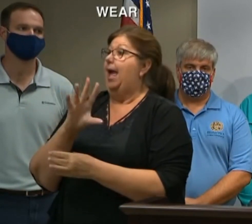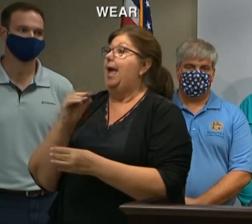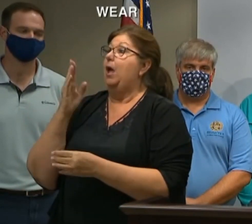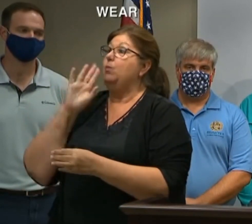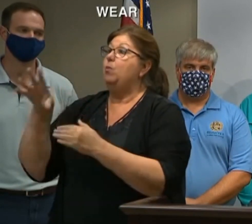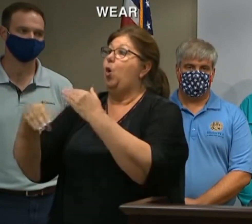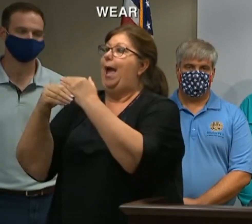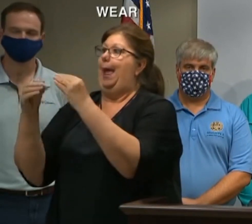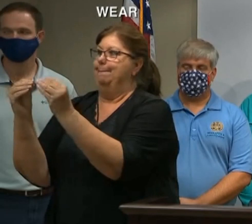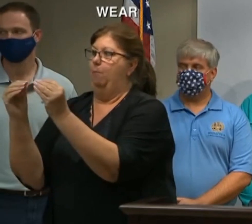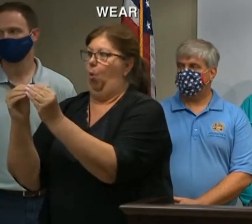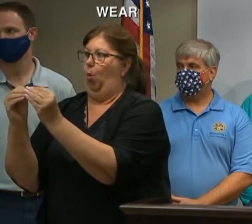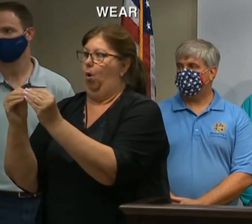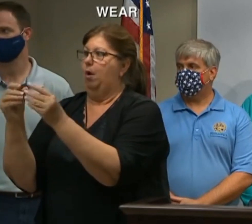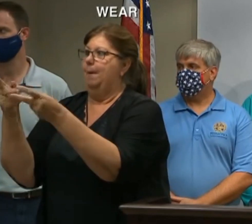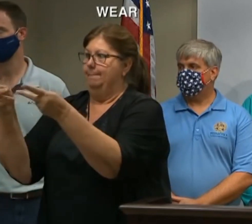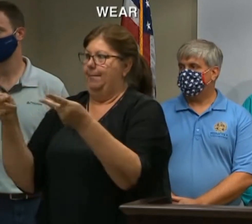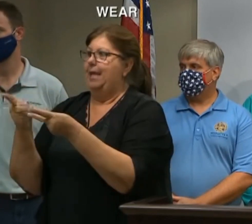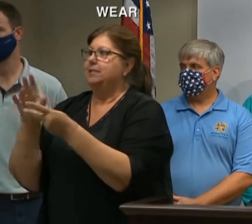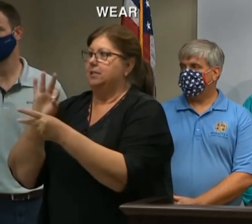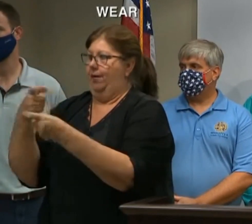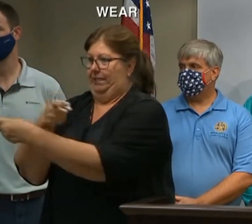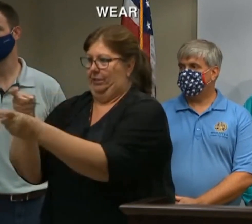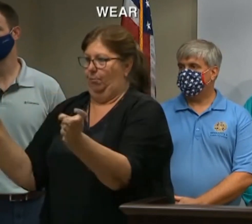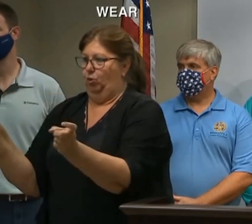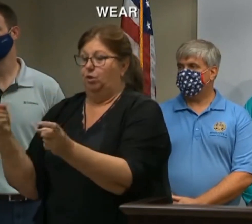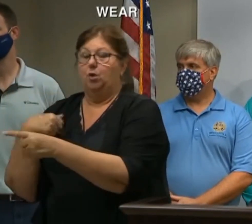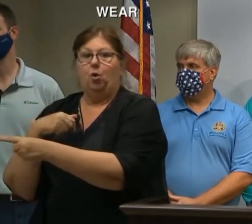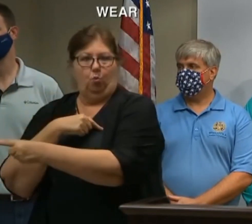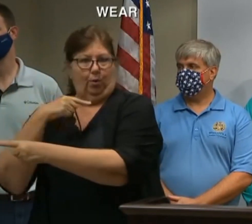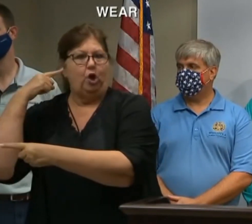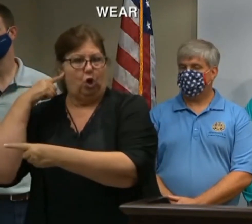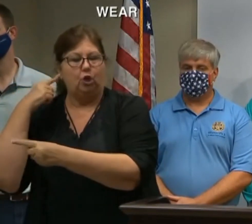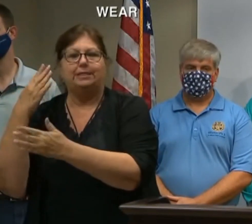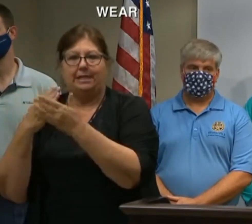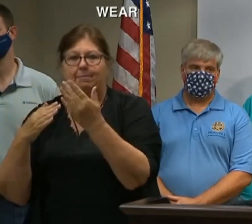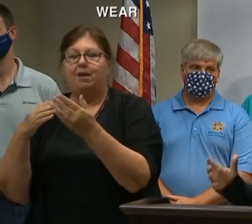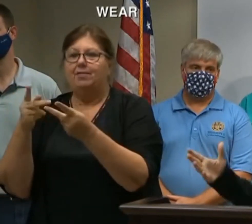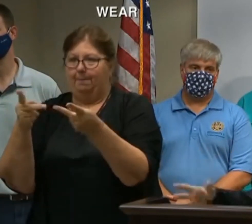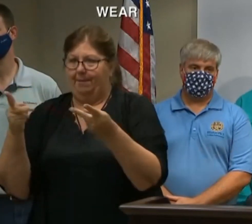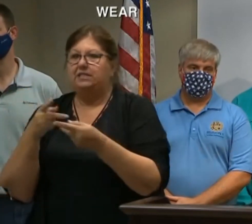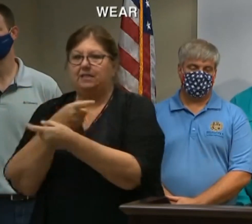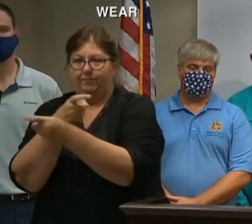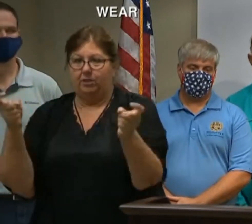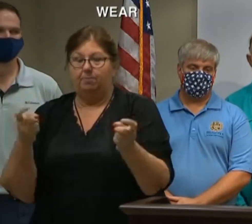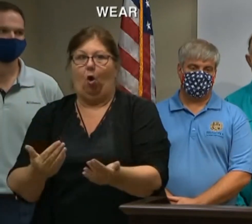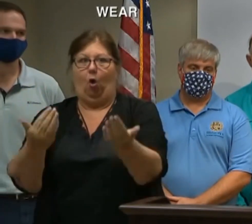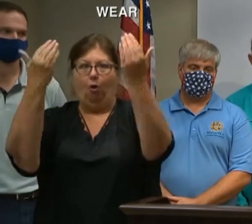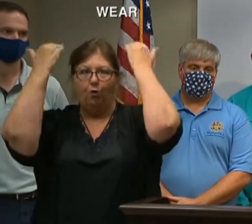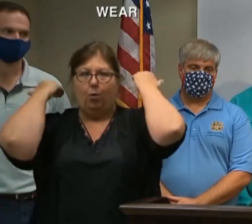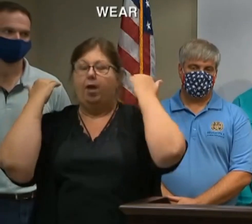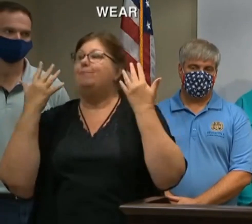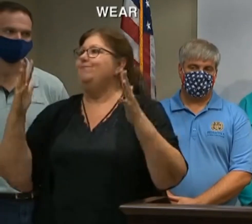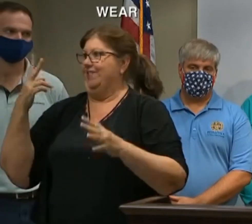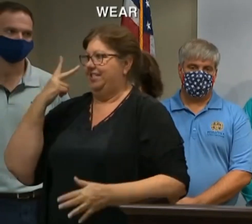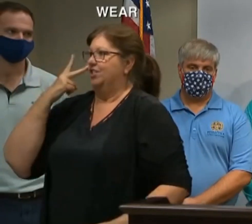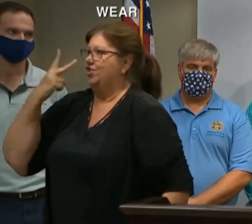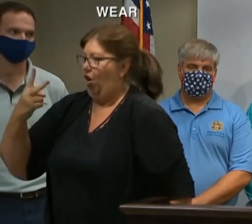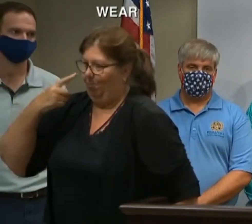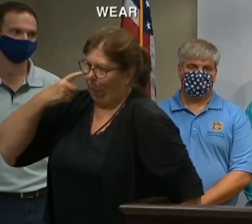yeah because we're hearing that they were some of them are overwhelmed particularly on the west side of town yeah no we were out there we saw that so as soon as we saw that we got on the phone and made